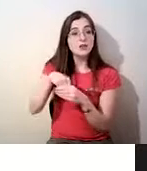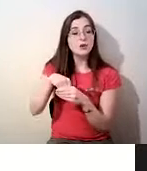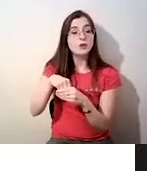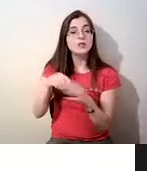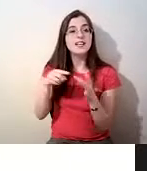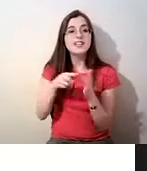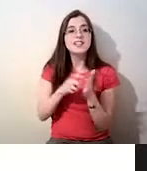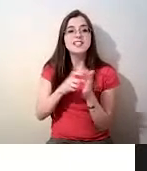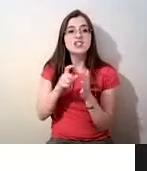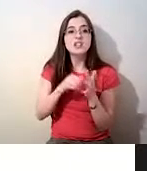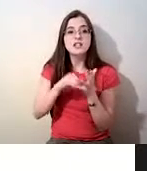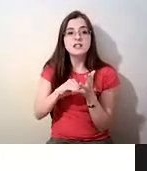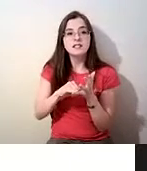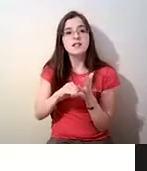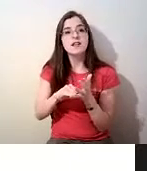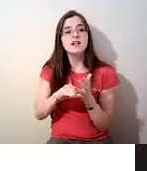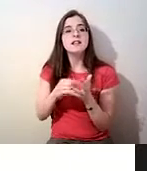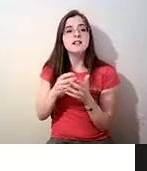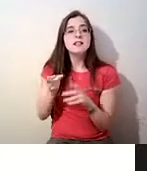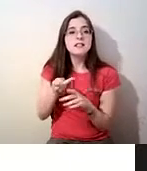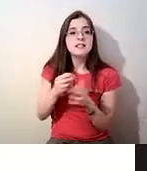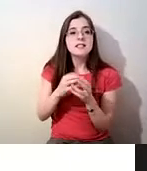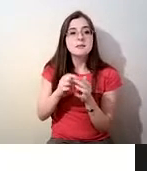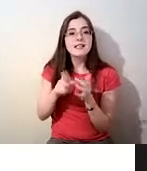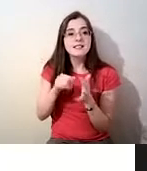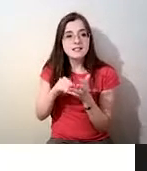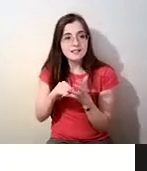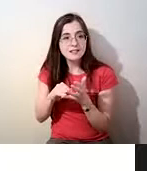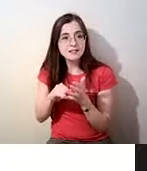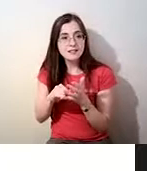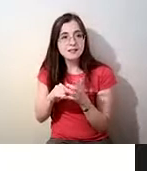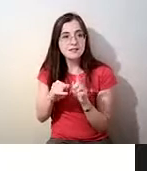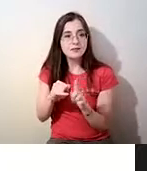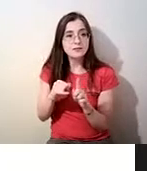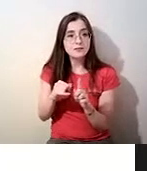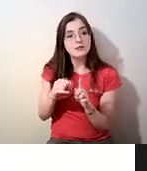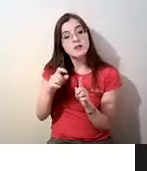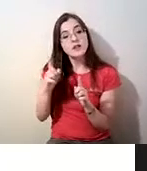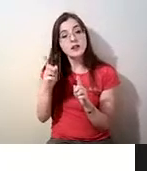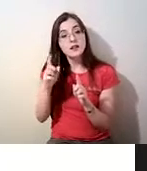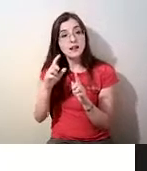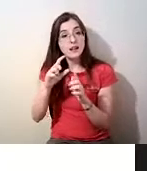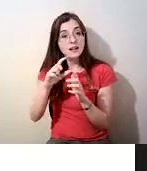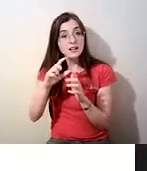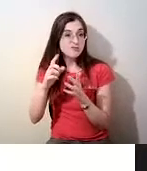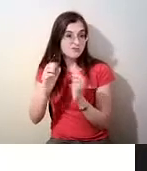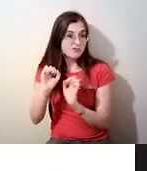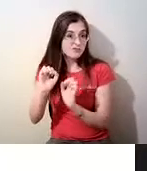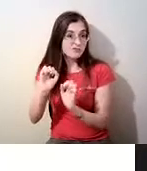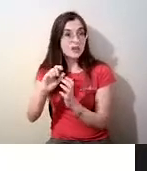and Stairs and Whispers , Deaf and disabled poets write back as co